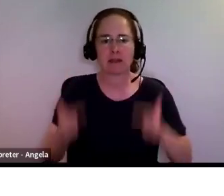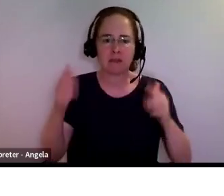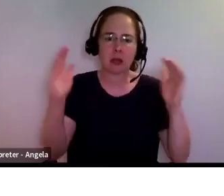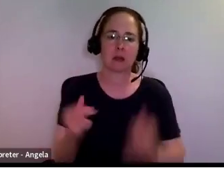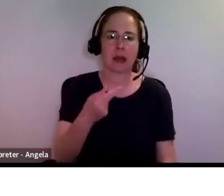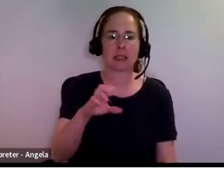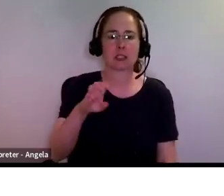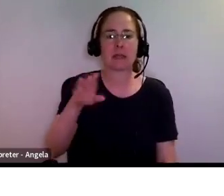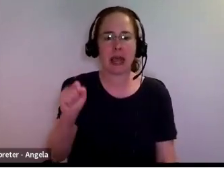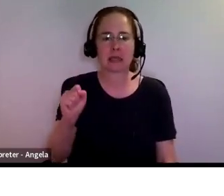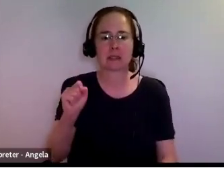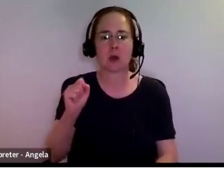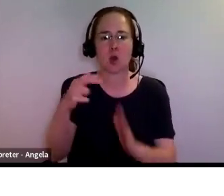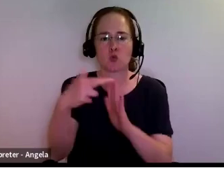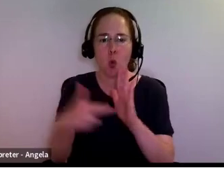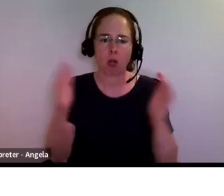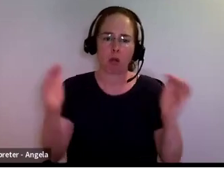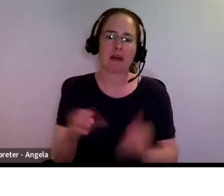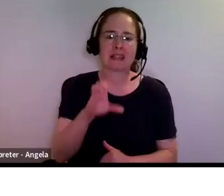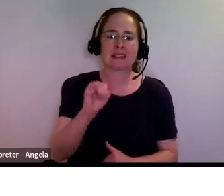rights and community integration. So we'll see work